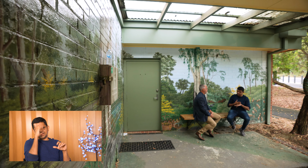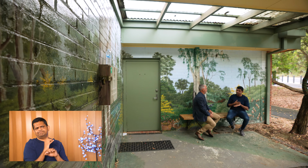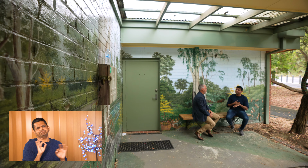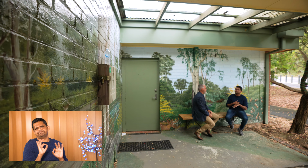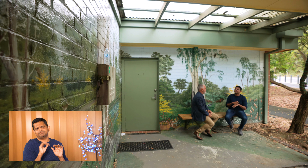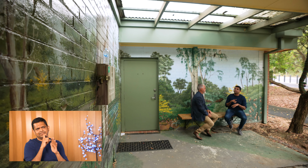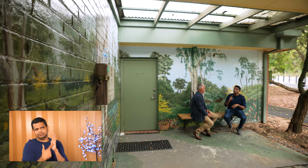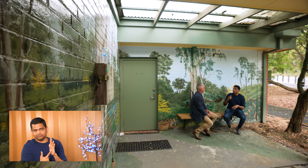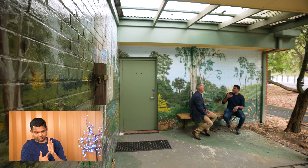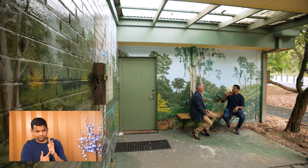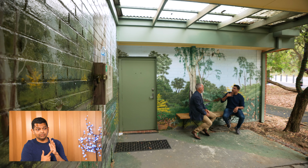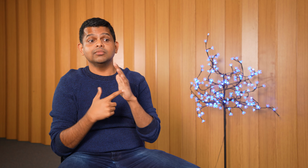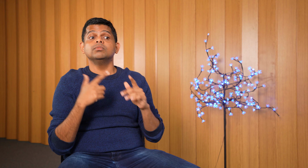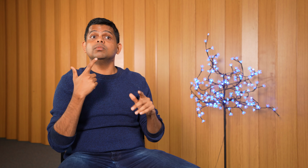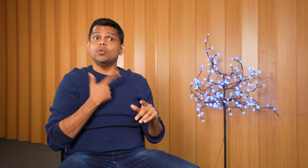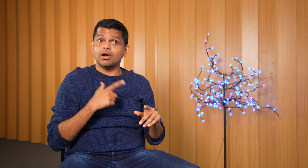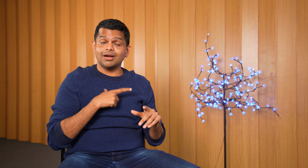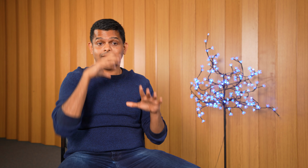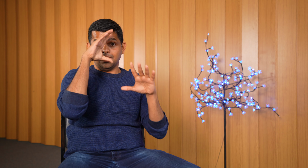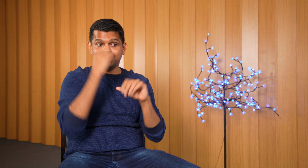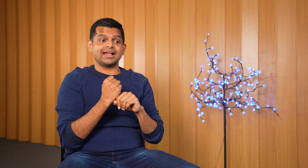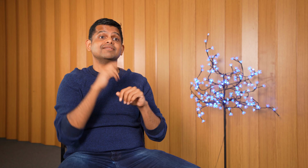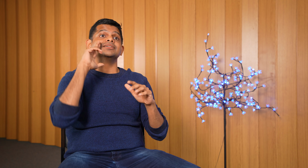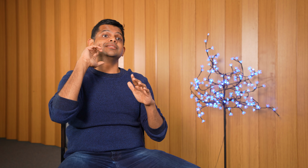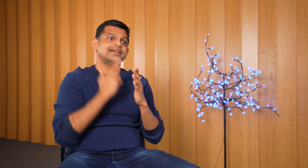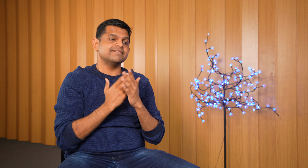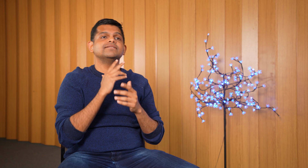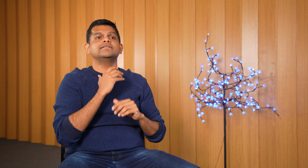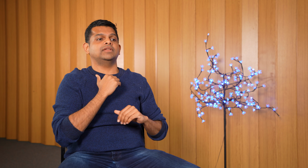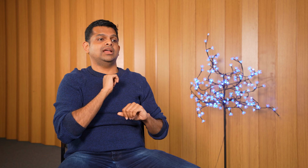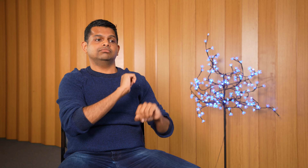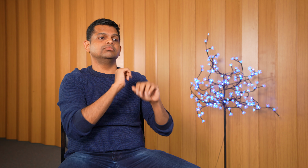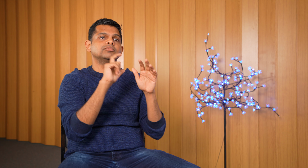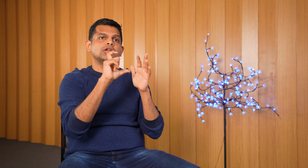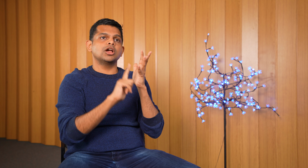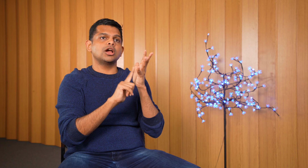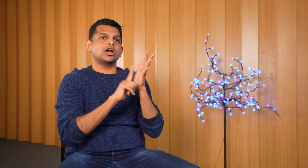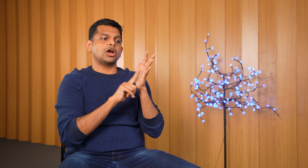to have a disability. The reason I say that is because I consider myself